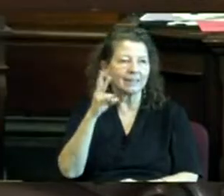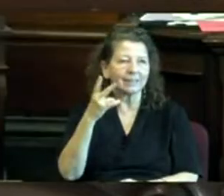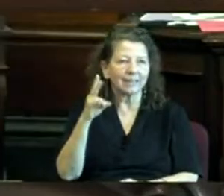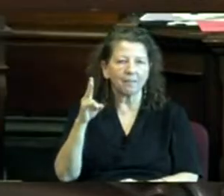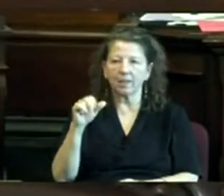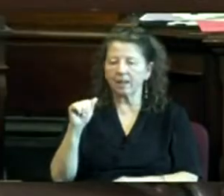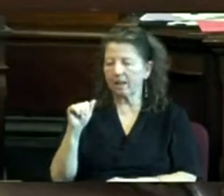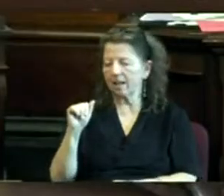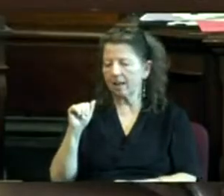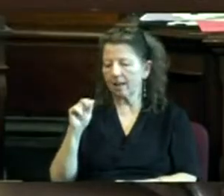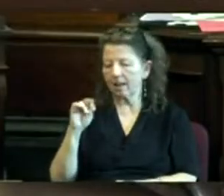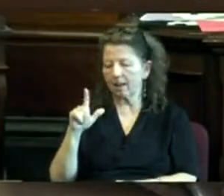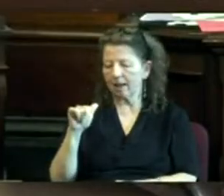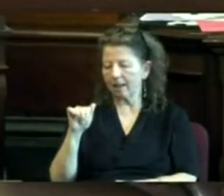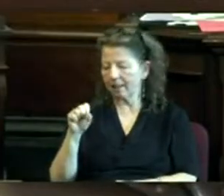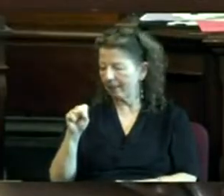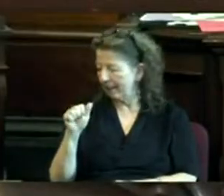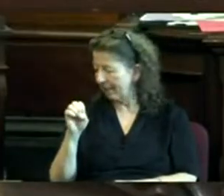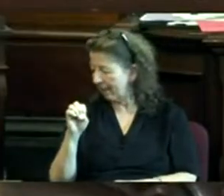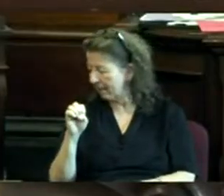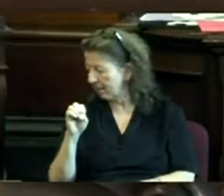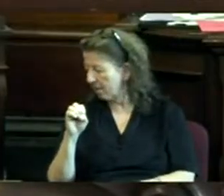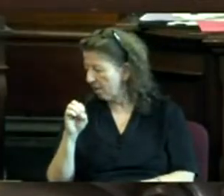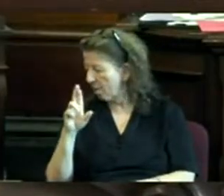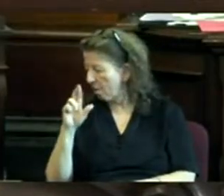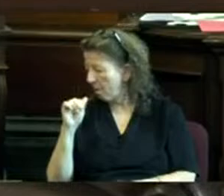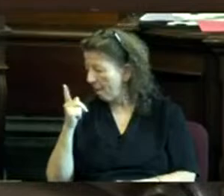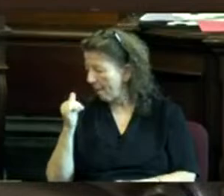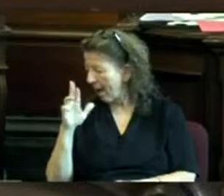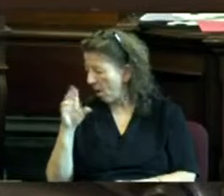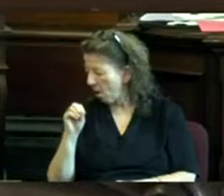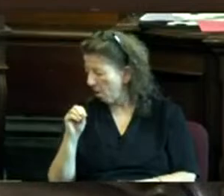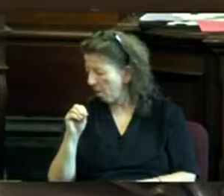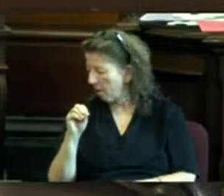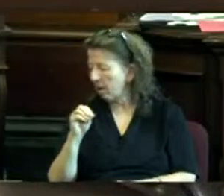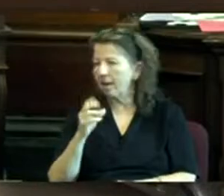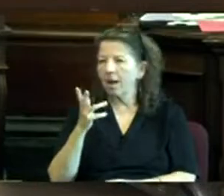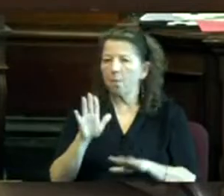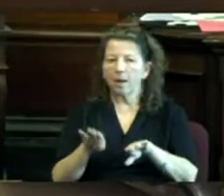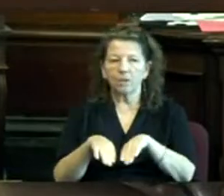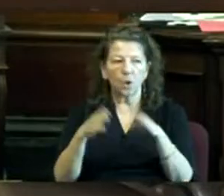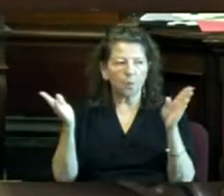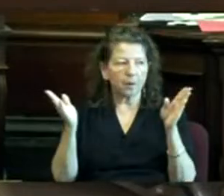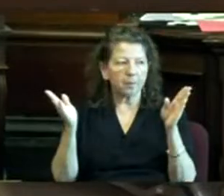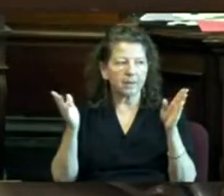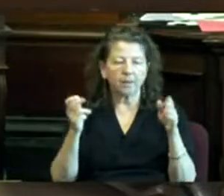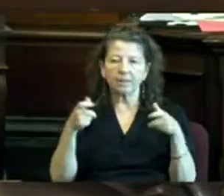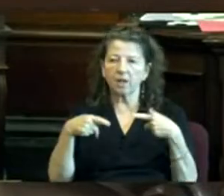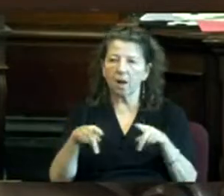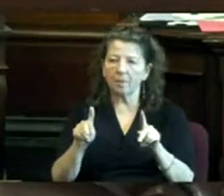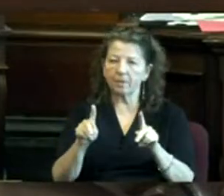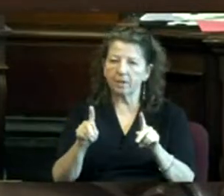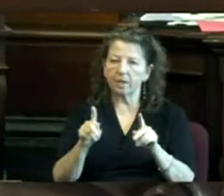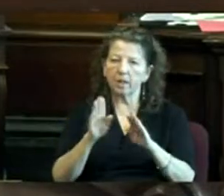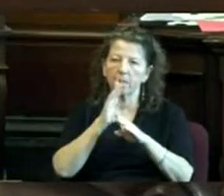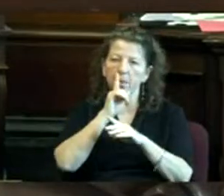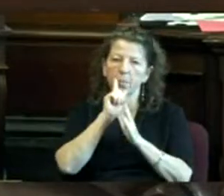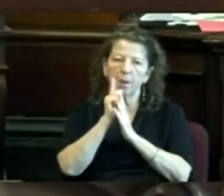shooting, and we lost a 17 year